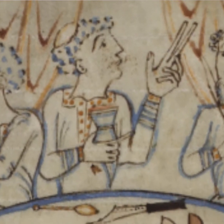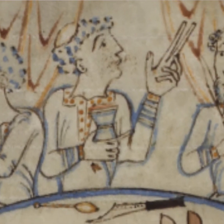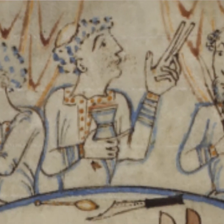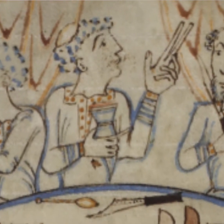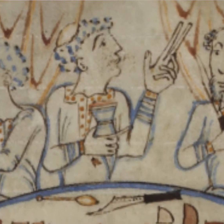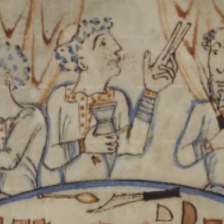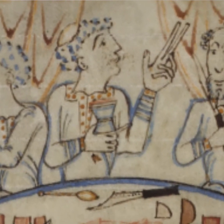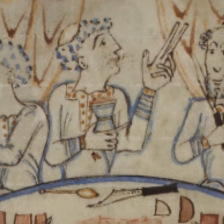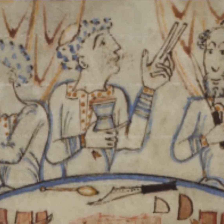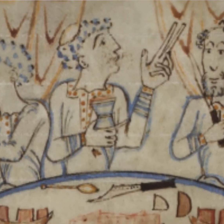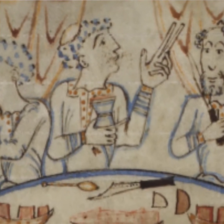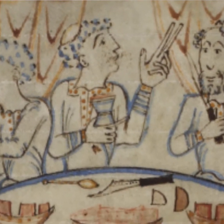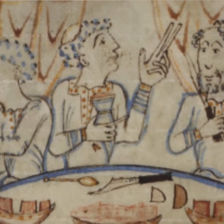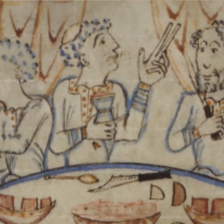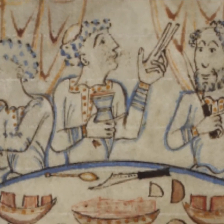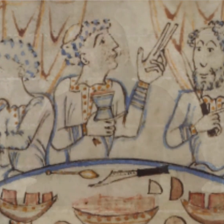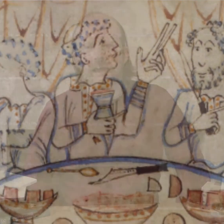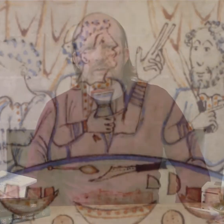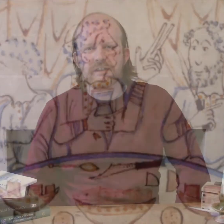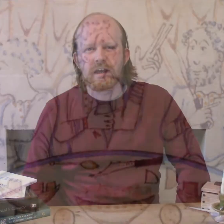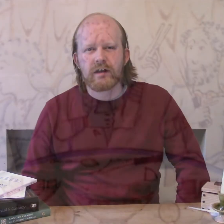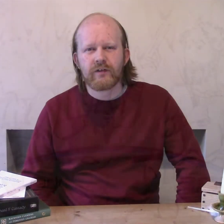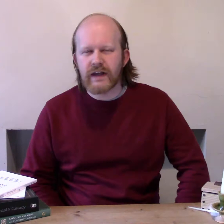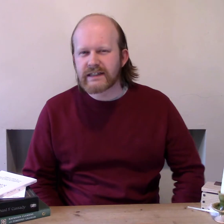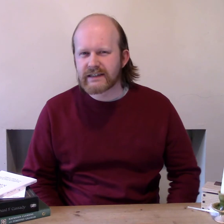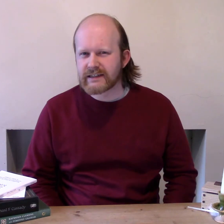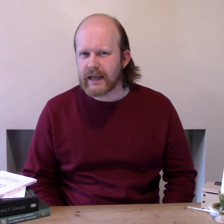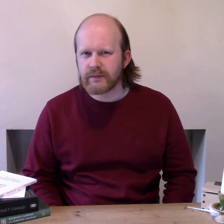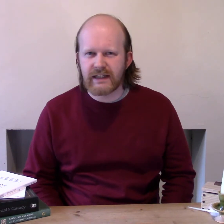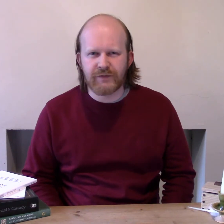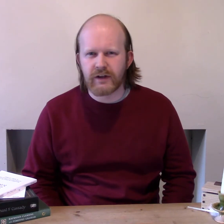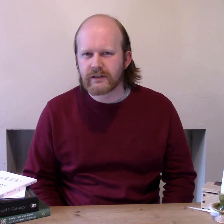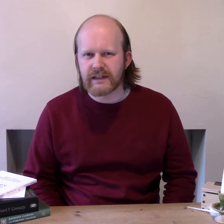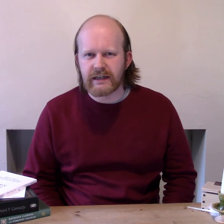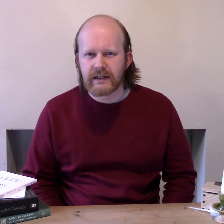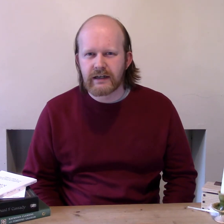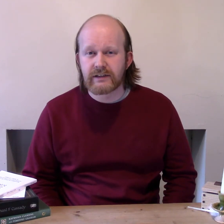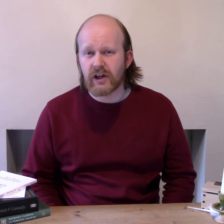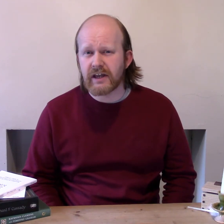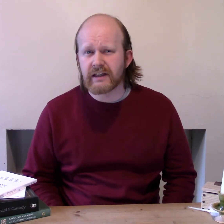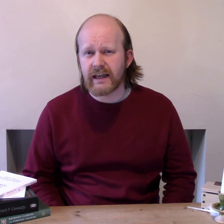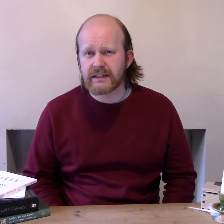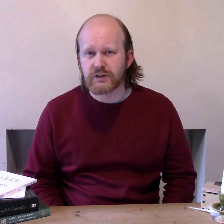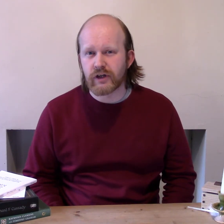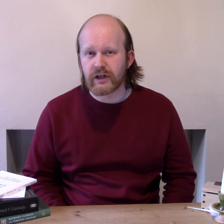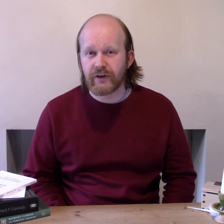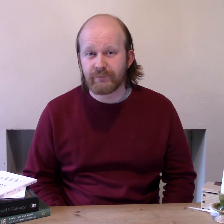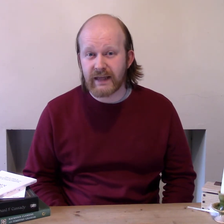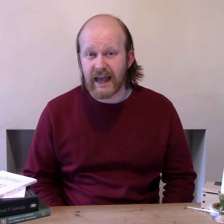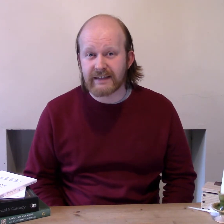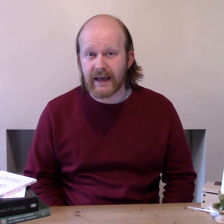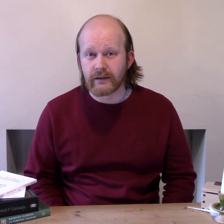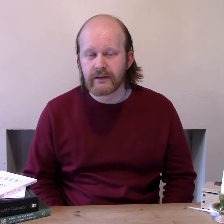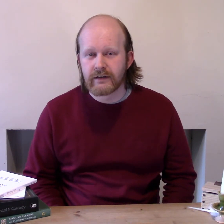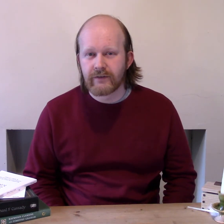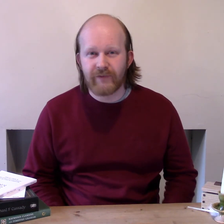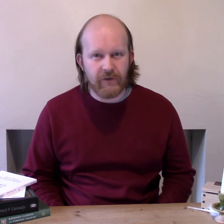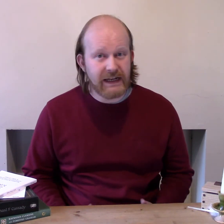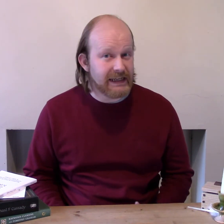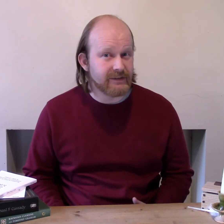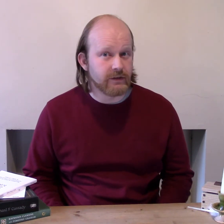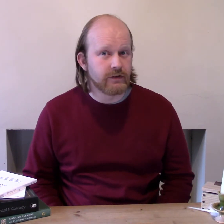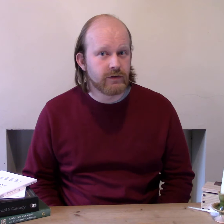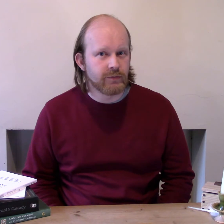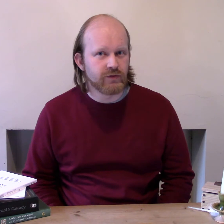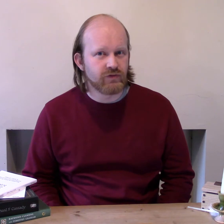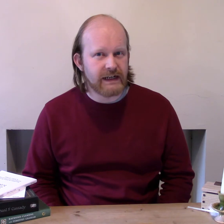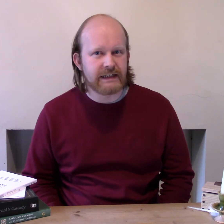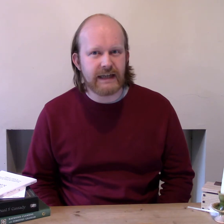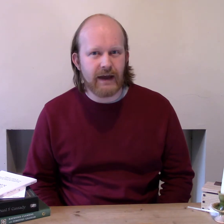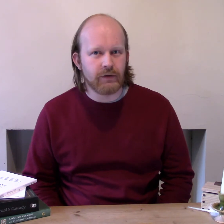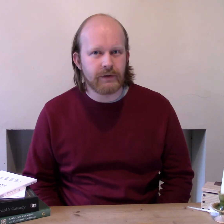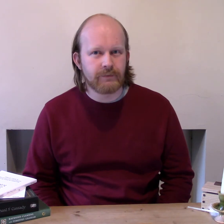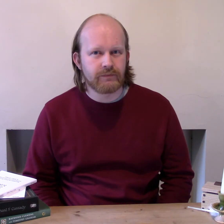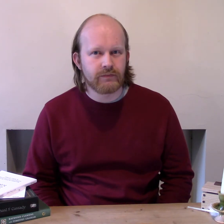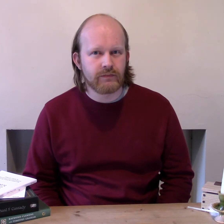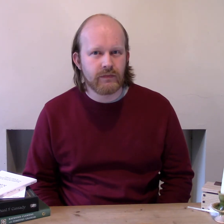Studying Monastic Sign Language faces the same difficulty as studying the history of BSL; very little was written down.